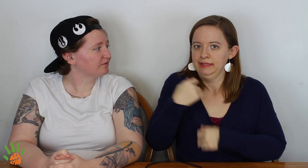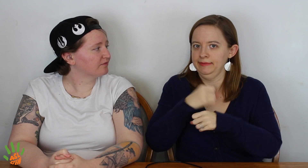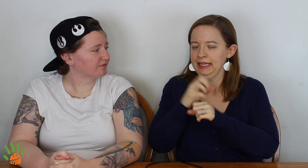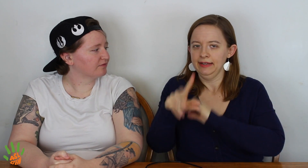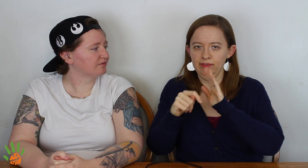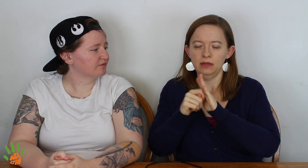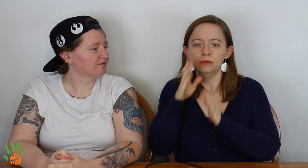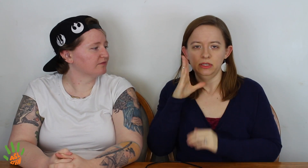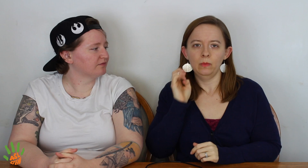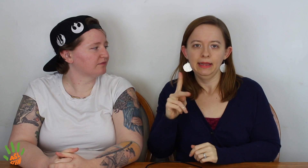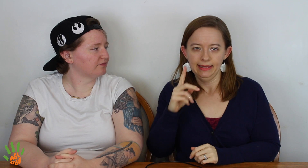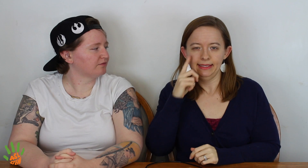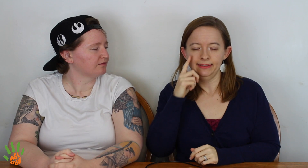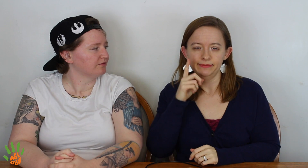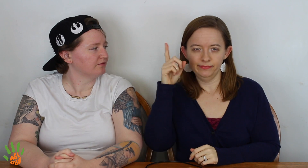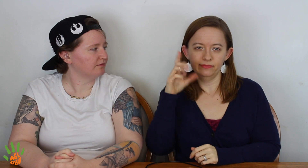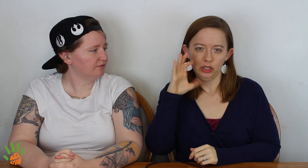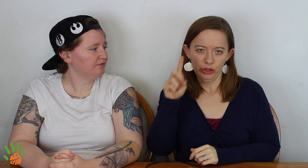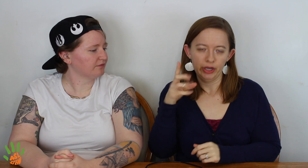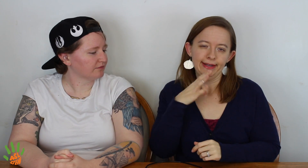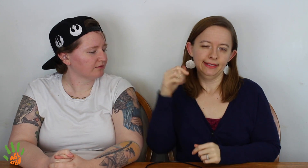I just made a video about that, which I will link up in the cards